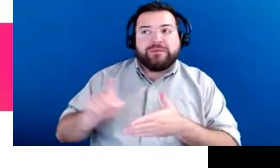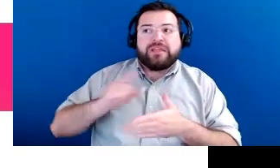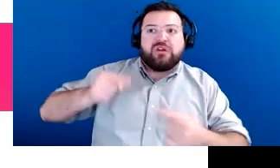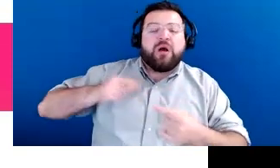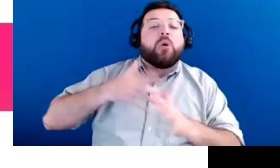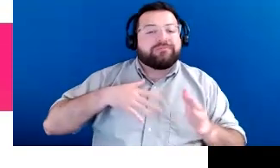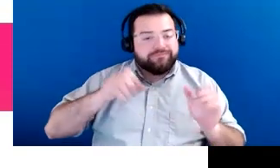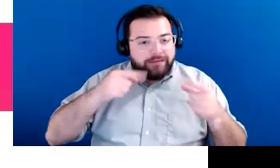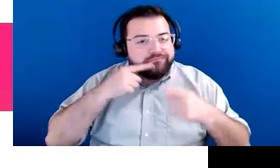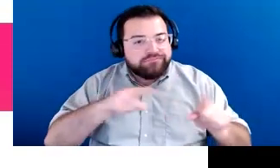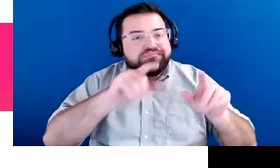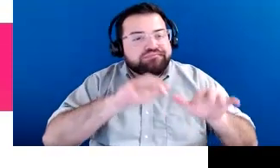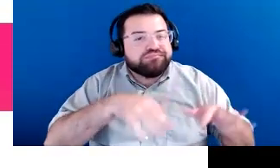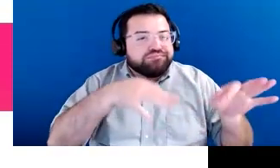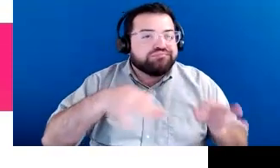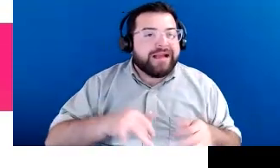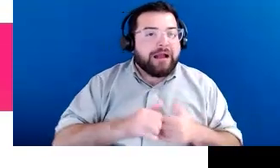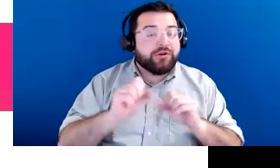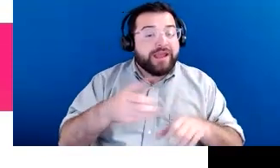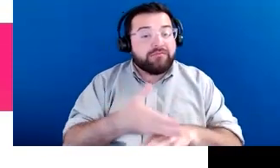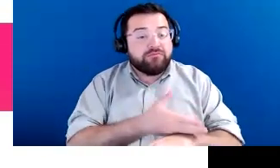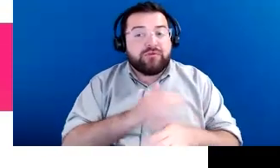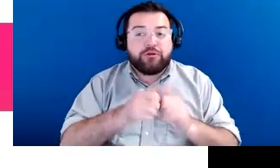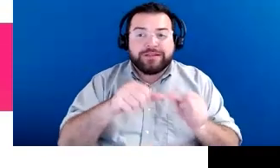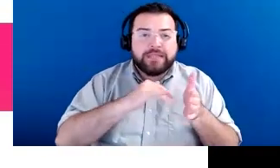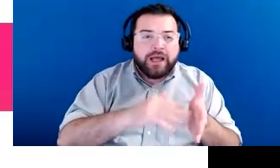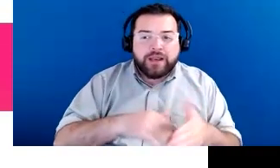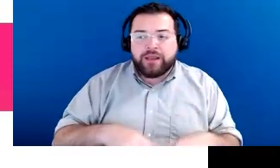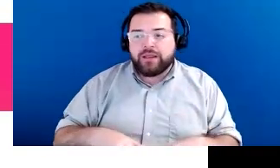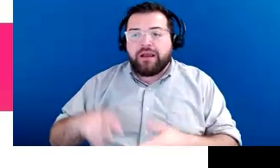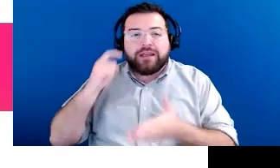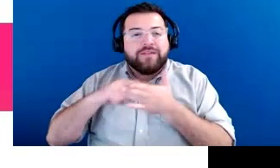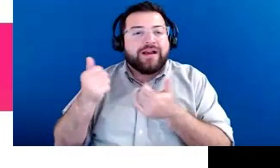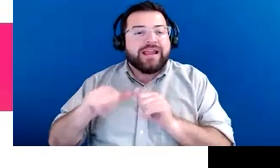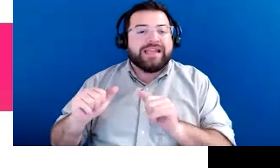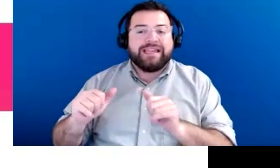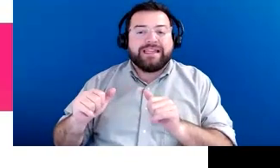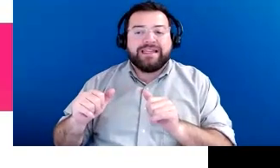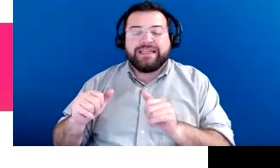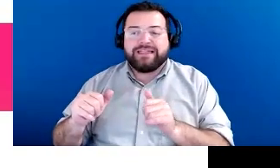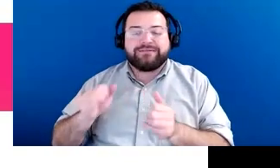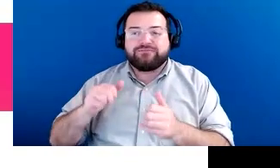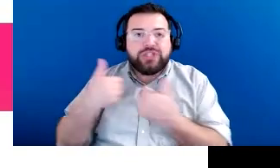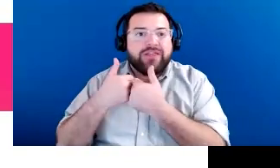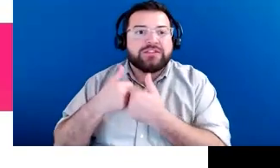We may want to identify again any sticky points or any patterns that we noticed from any of the students missions.